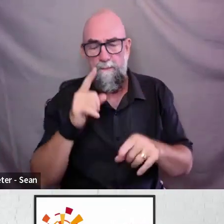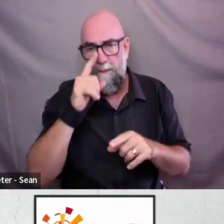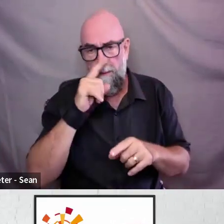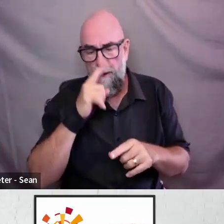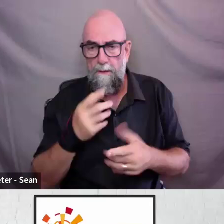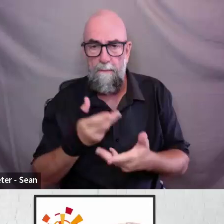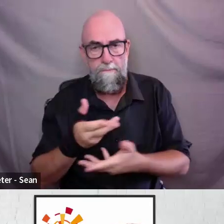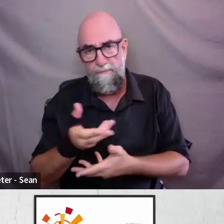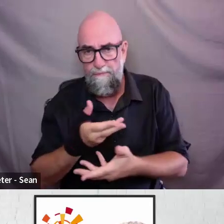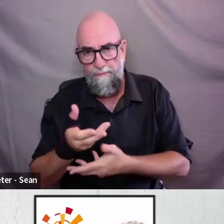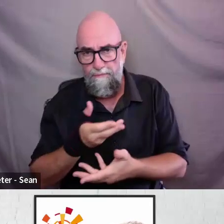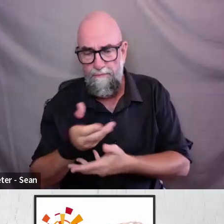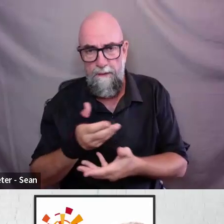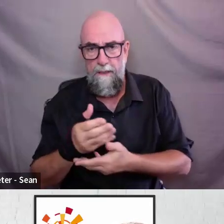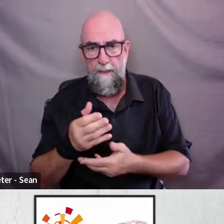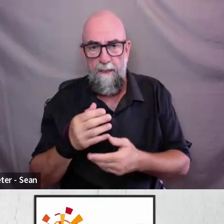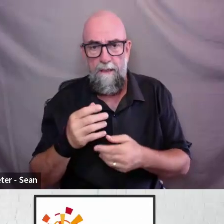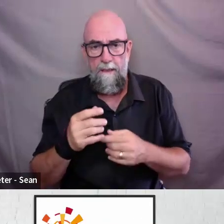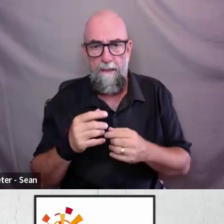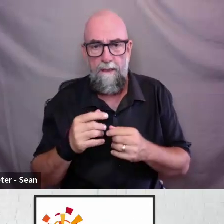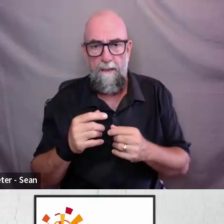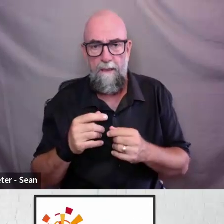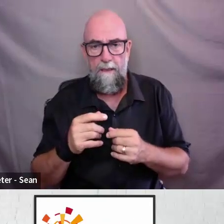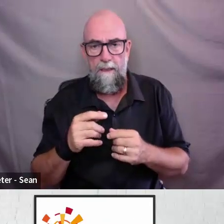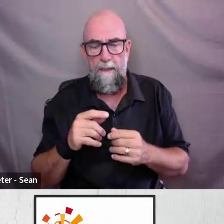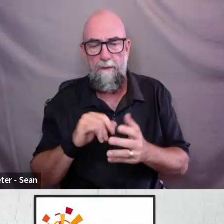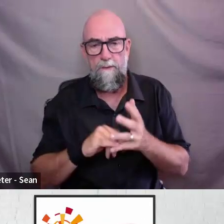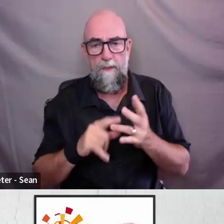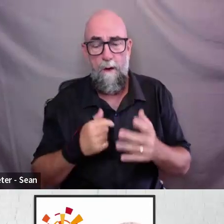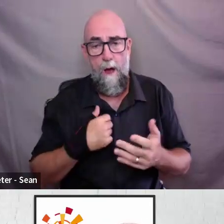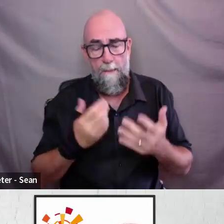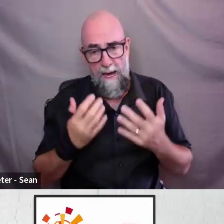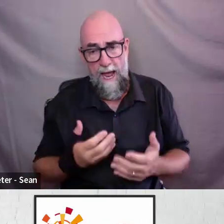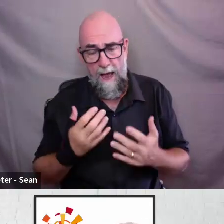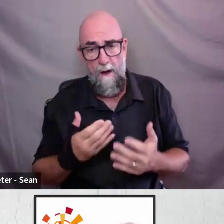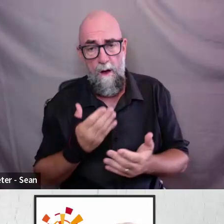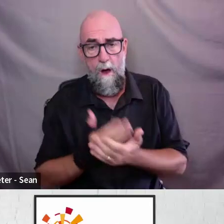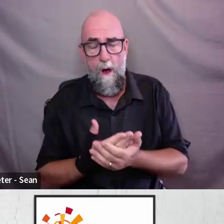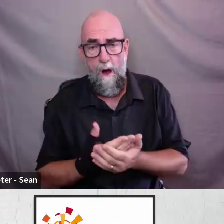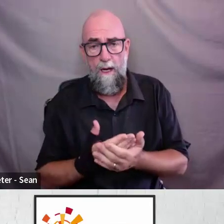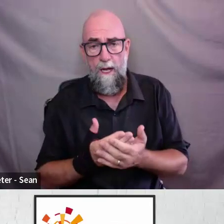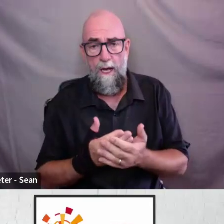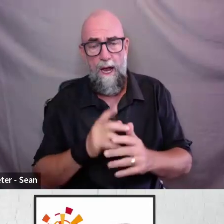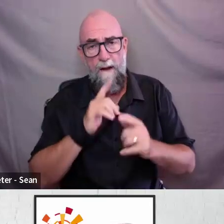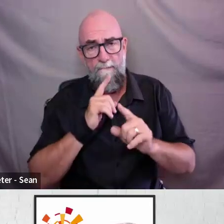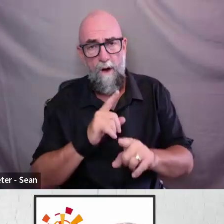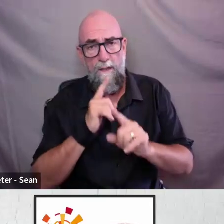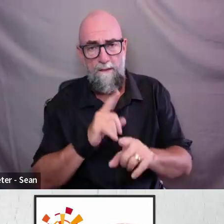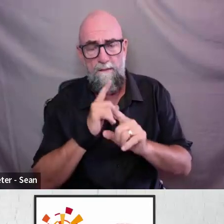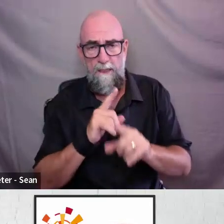advisory group for the governance Institute of Australia, it is not a sexy topic, but the reason I got into governance, and I think